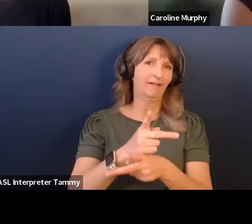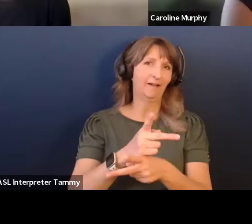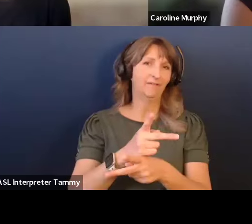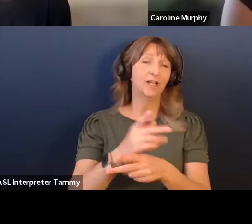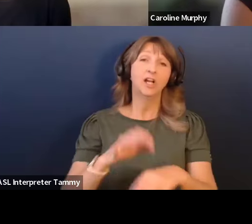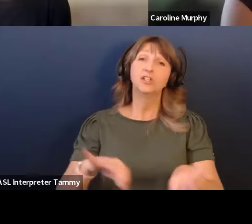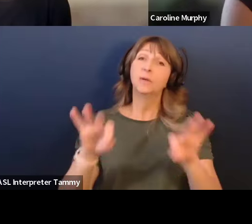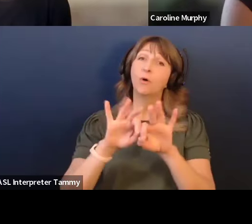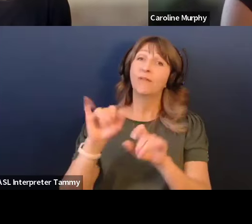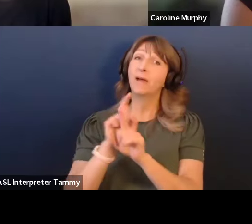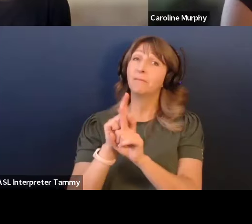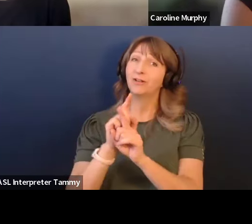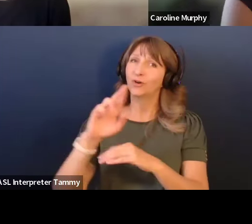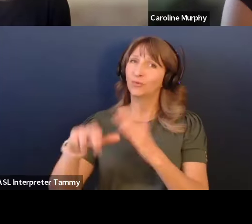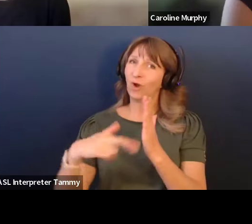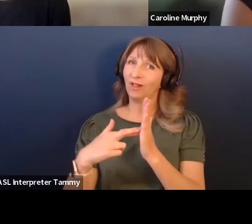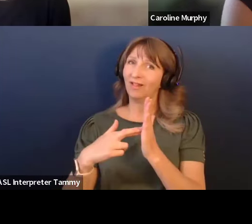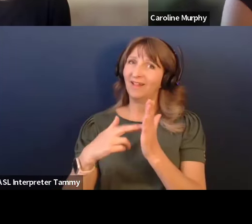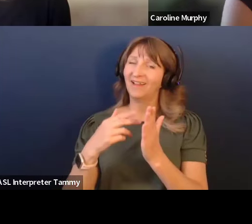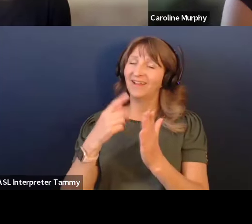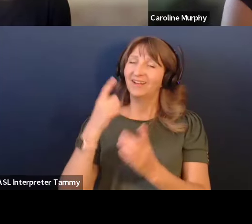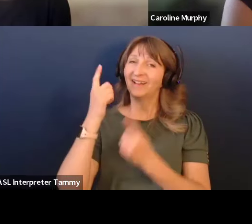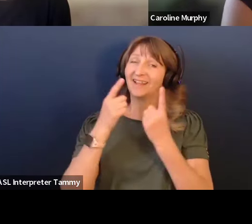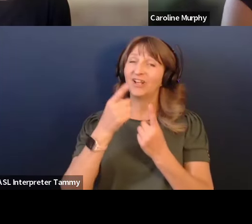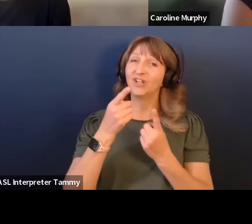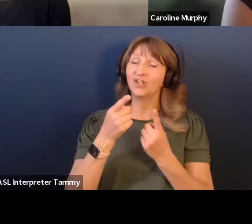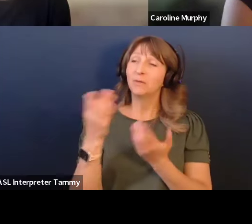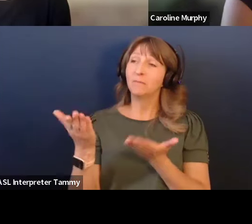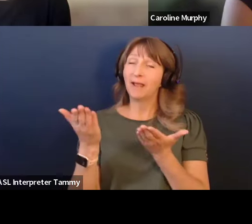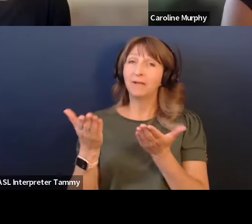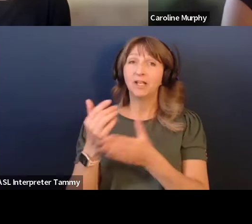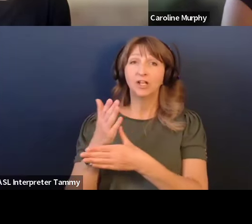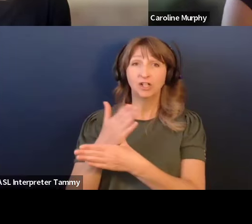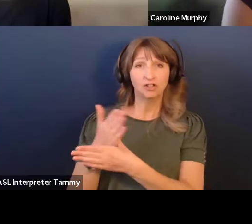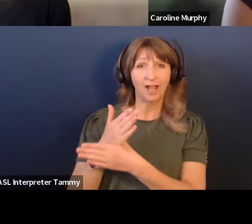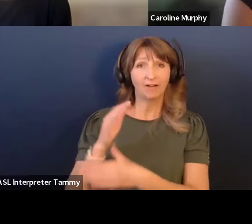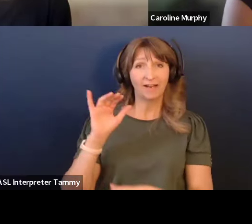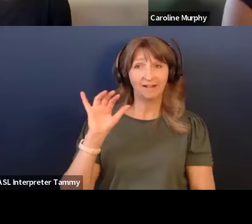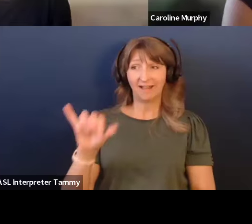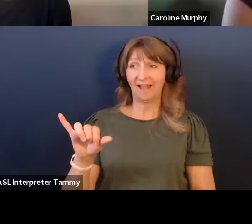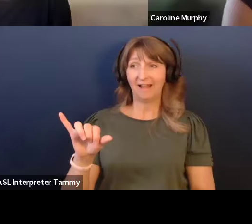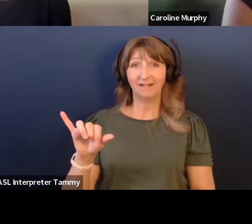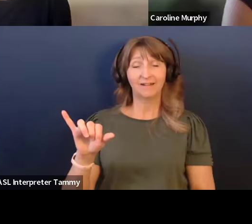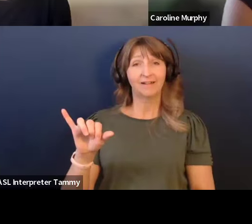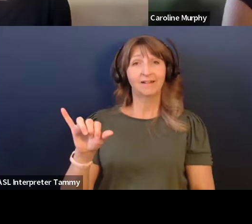while you might share that subject matter, there's so much more to you as individuals. Caroline,